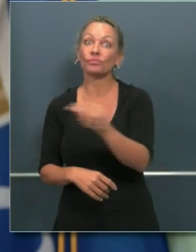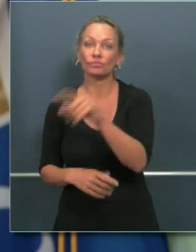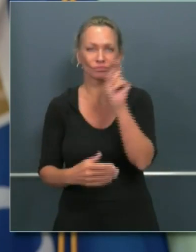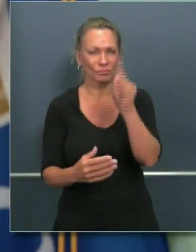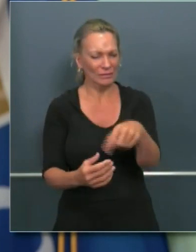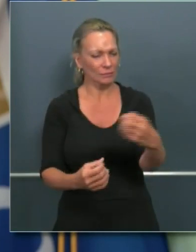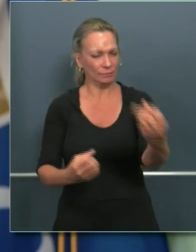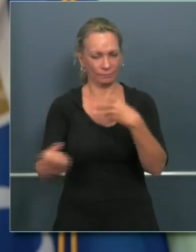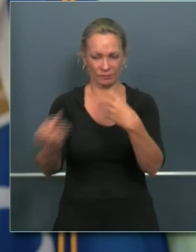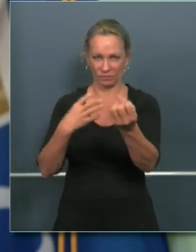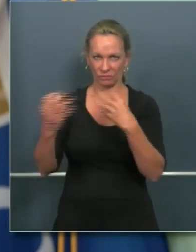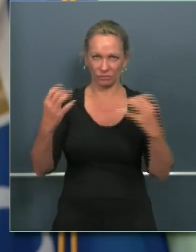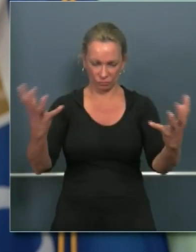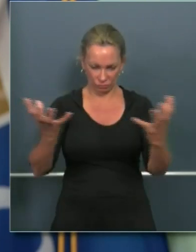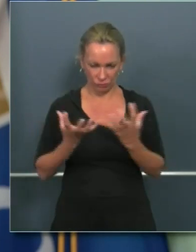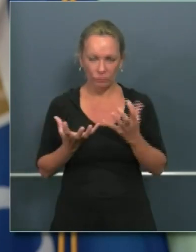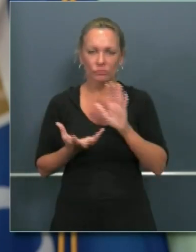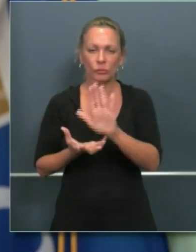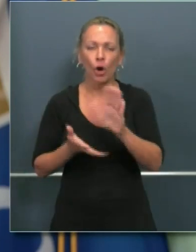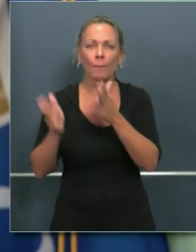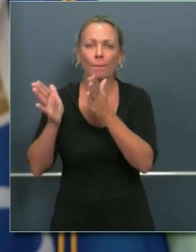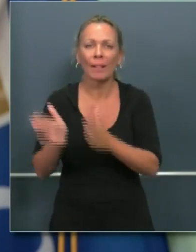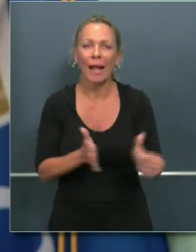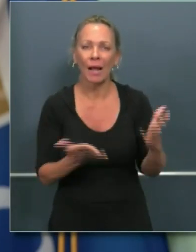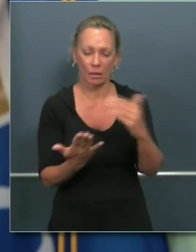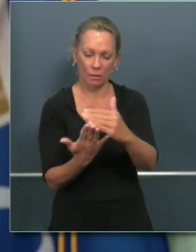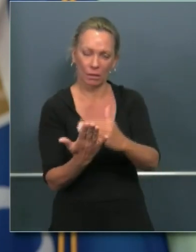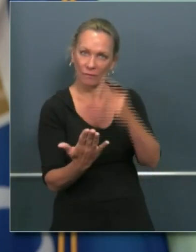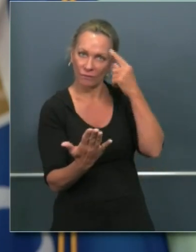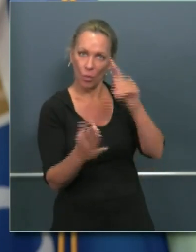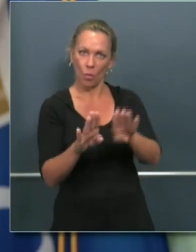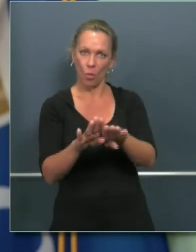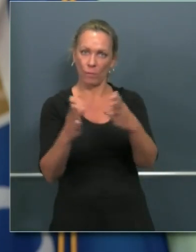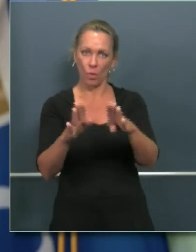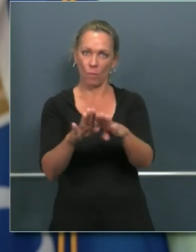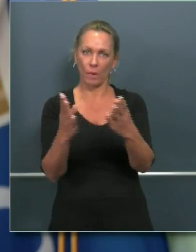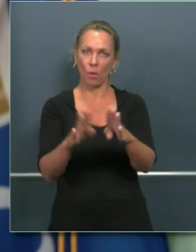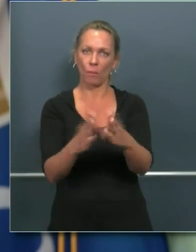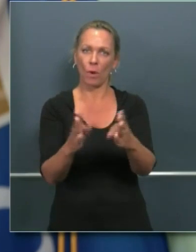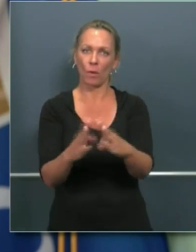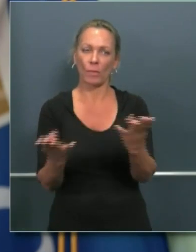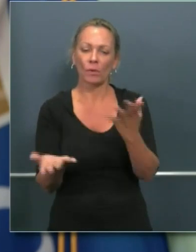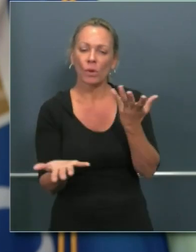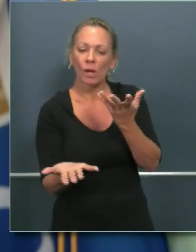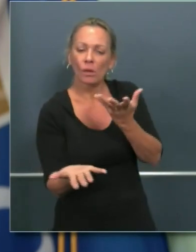RESPONSIBILITY CERTAIN PROCEDURES AND PLANS THAT WOULD BE PUT INTO THROUGH A